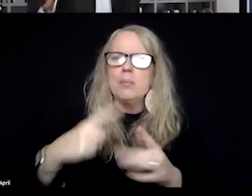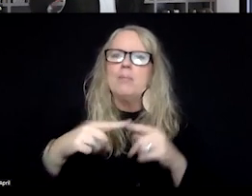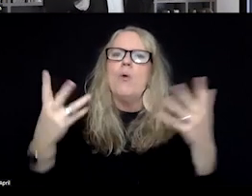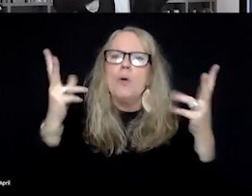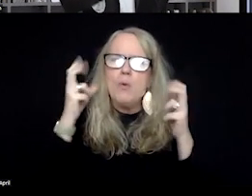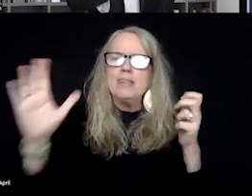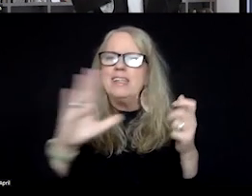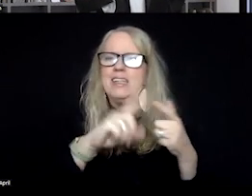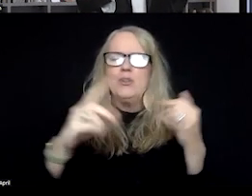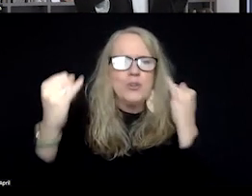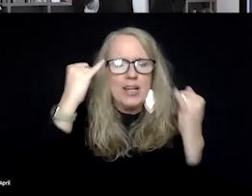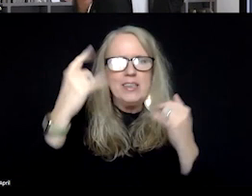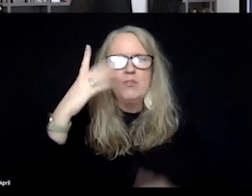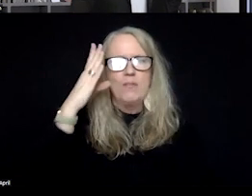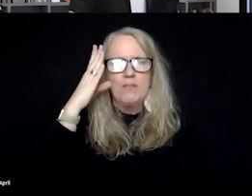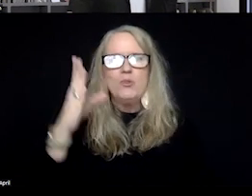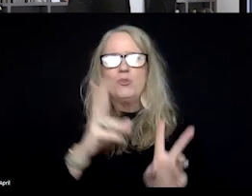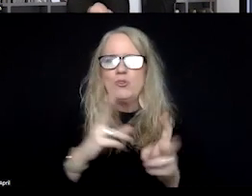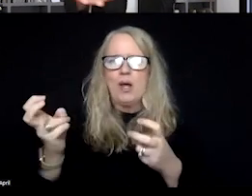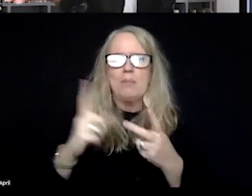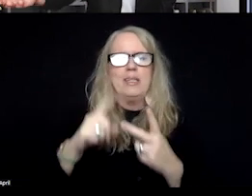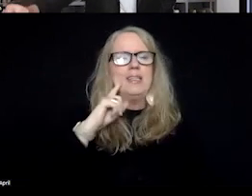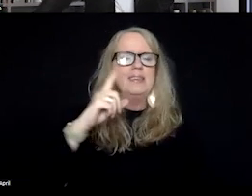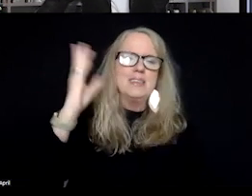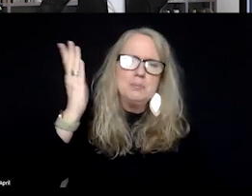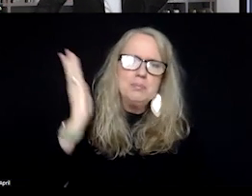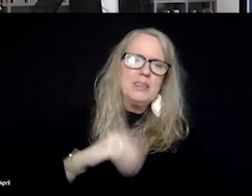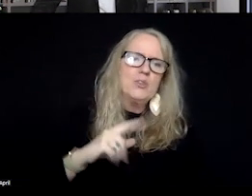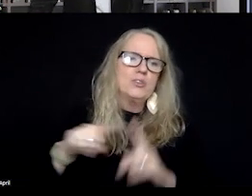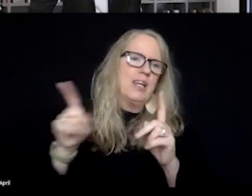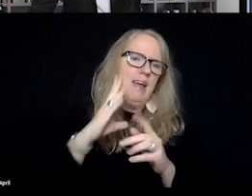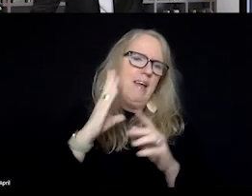FOR TOPICS AND SPEAKERS AND SEGMENTS THAT WE MIGHT ADD INTO